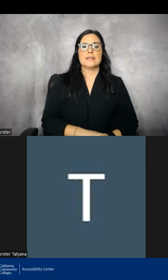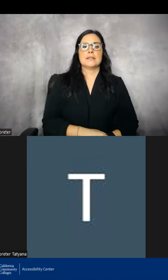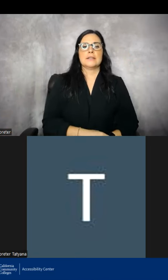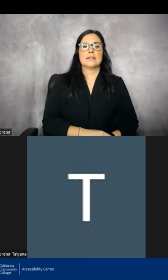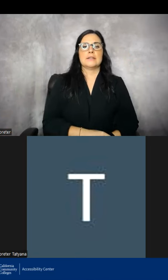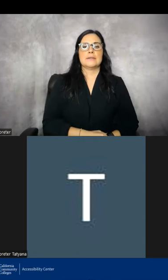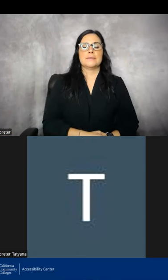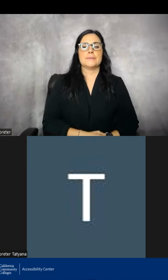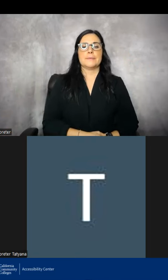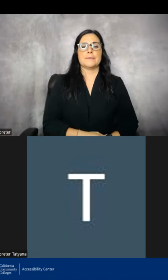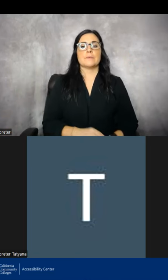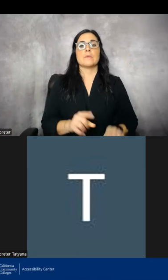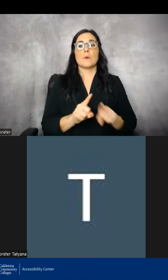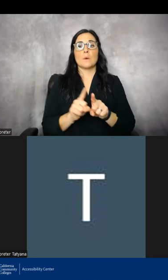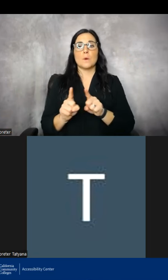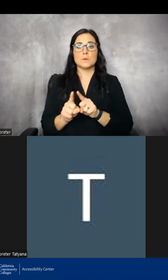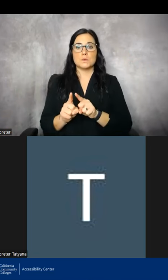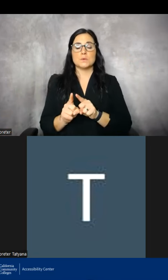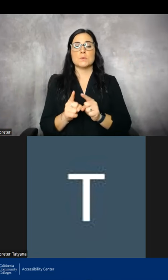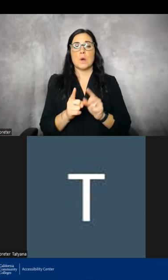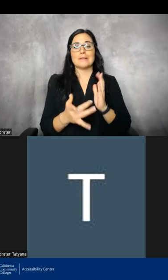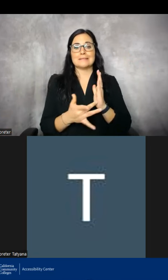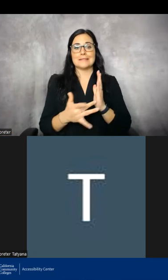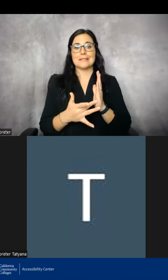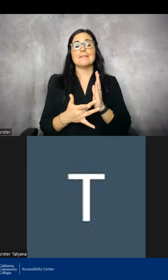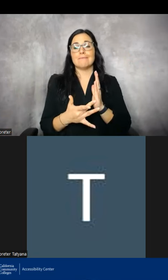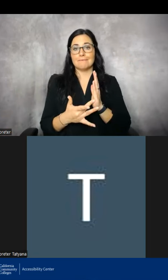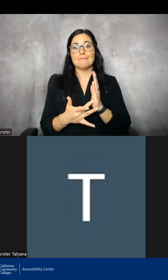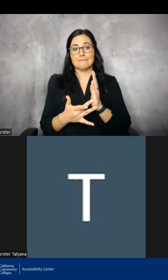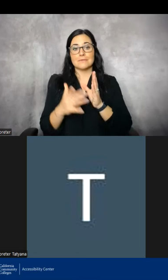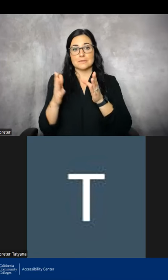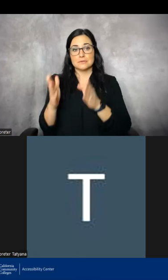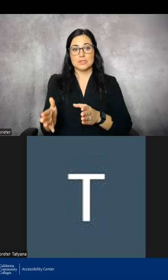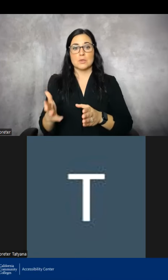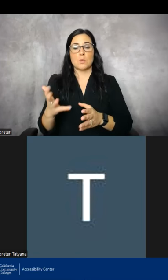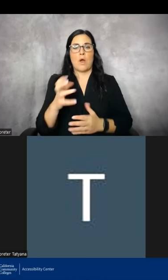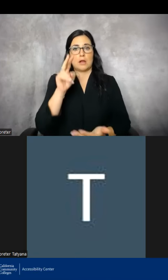And also for assistive technologies we want the text to be read in the right order,